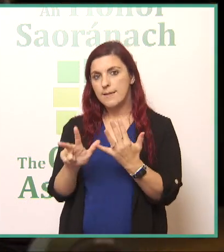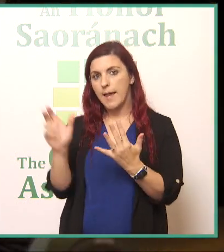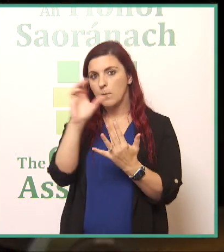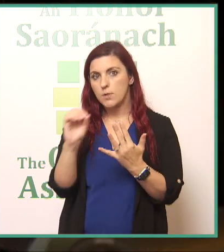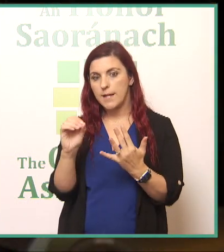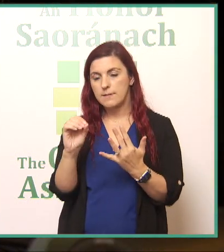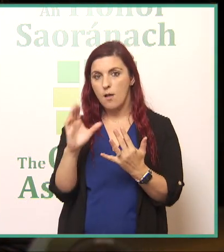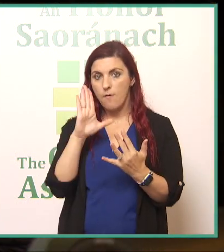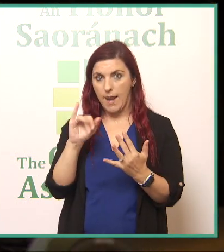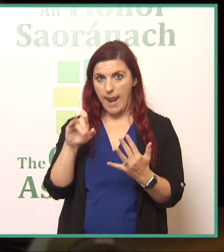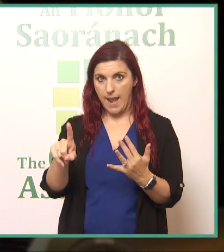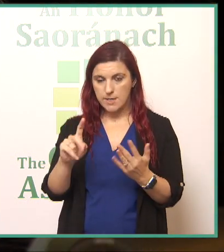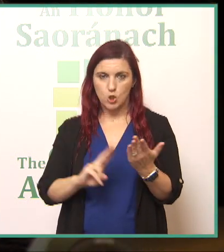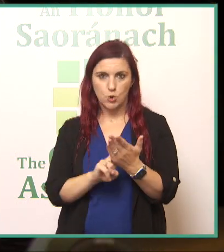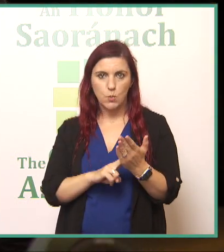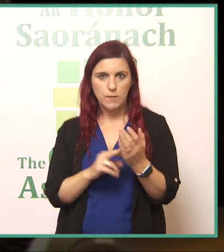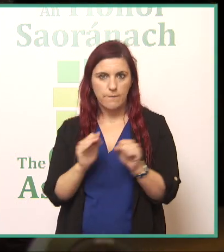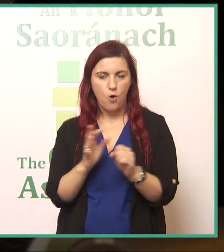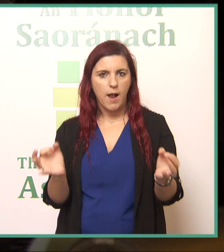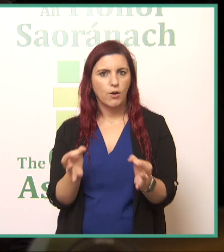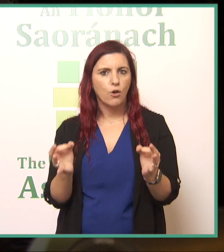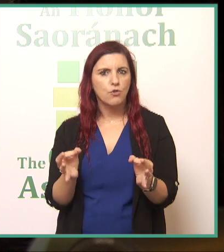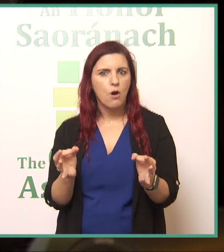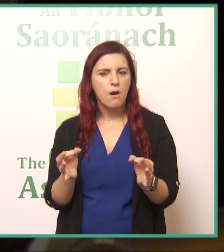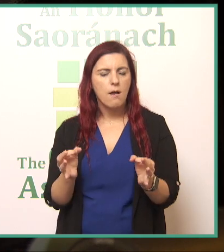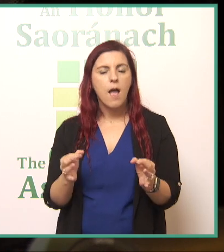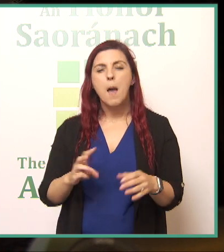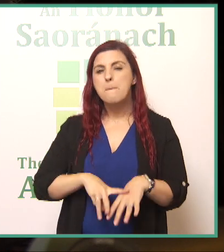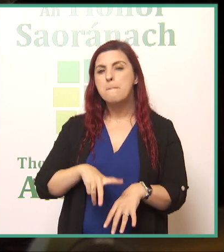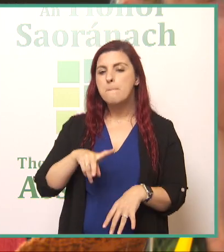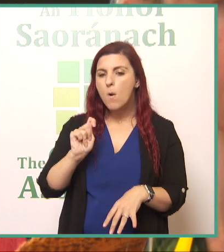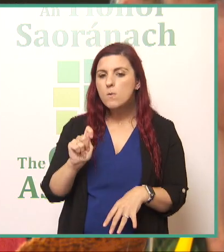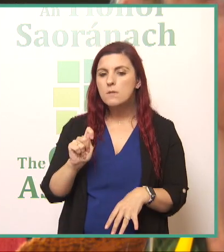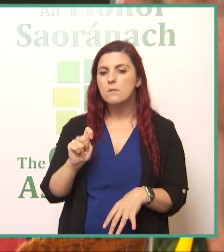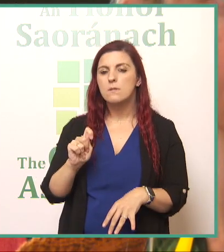is is under agricultural production and the vast majority of that is under grassland of